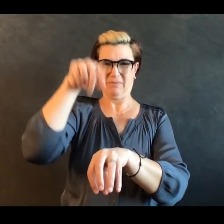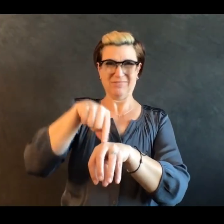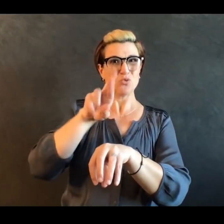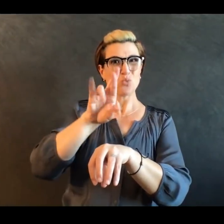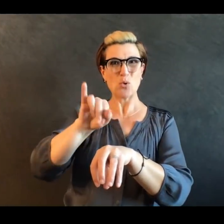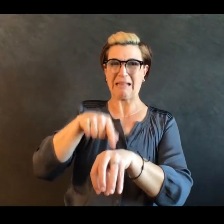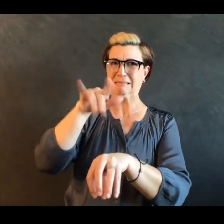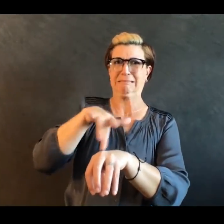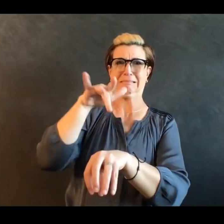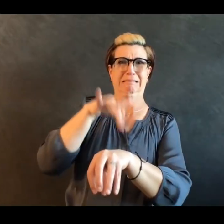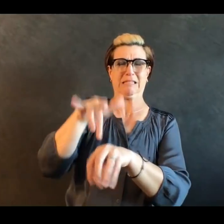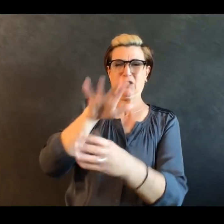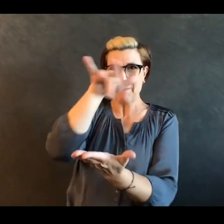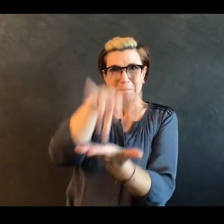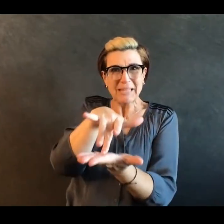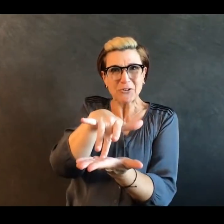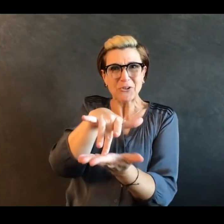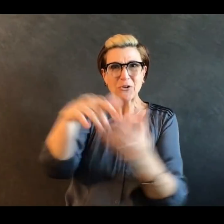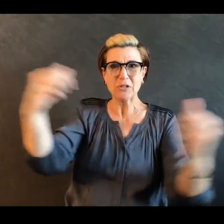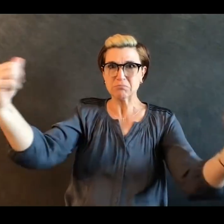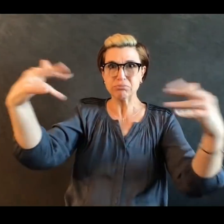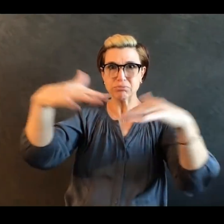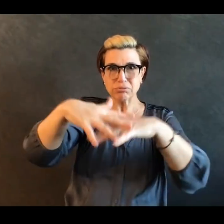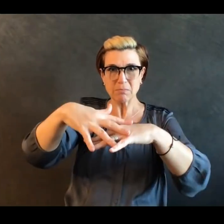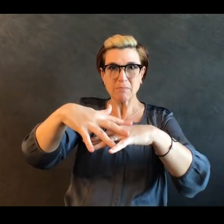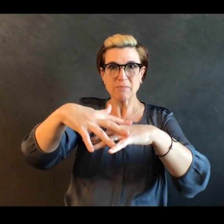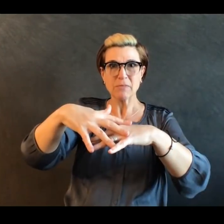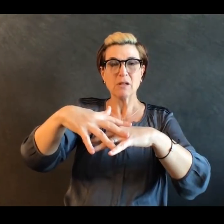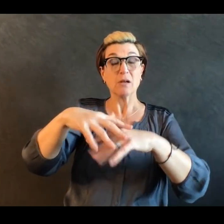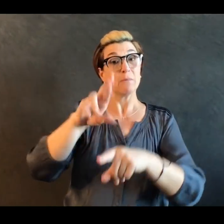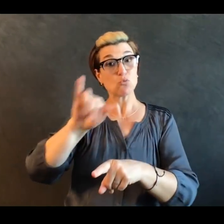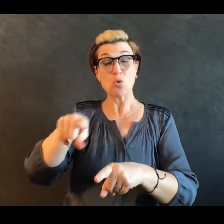in the country they're doing an extraordinary job they're caring for the